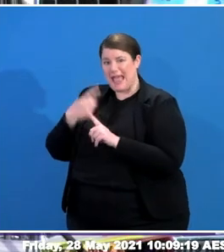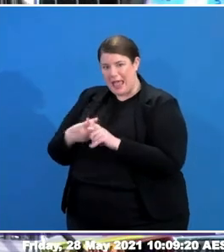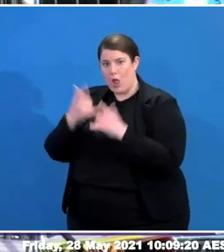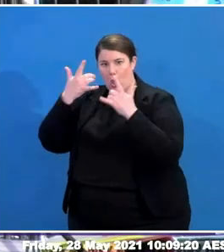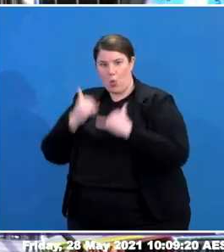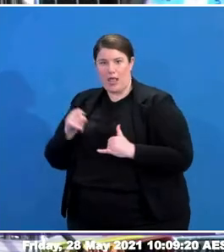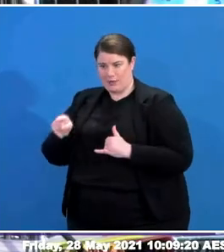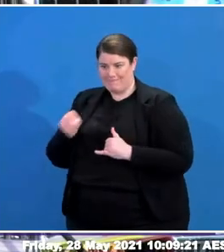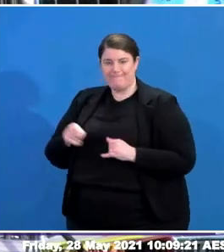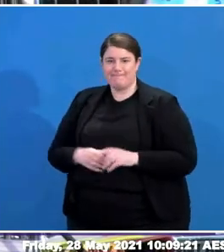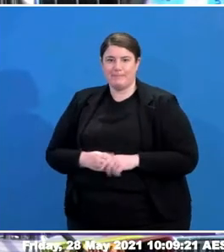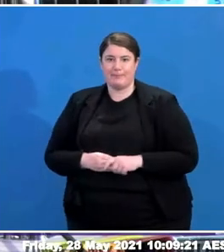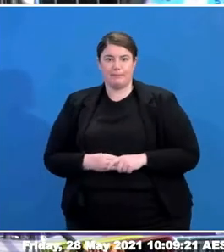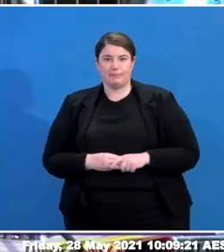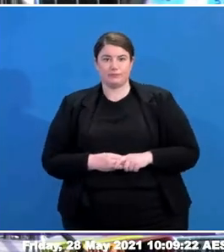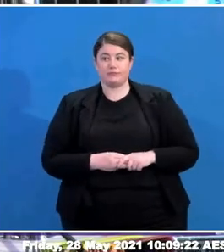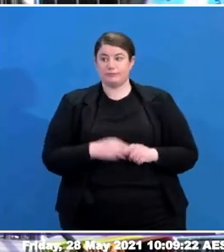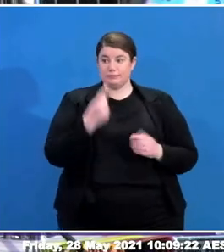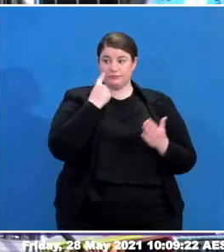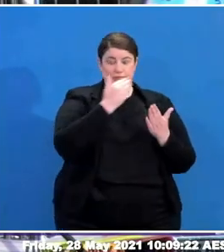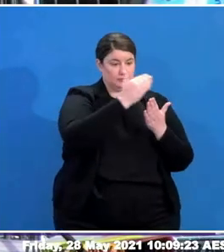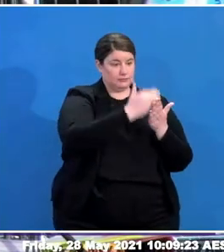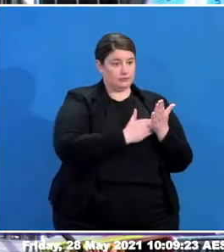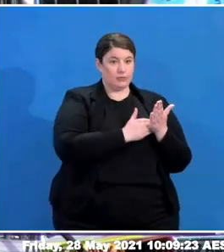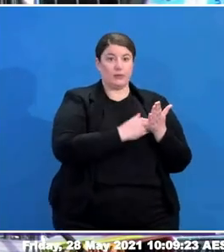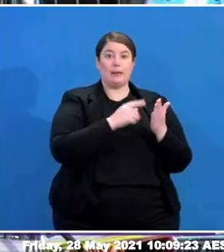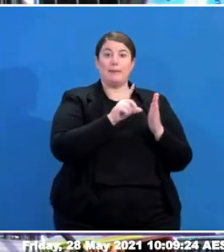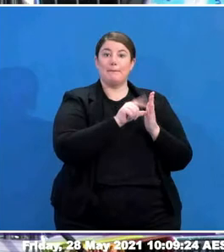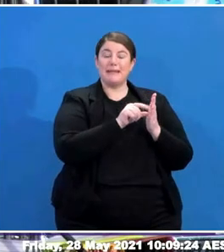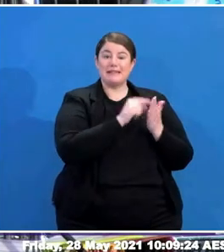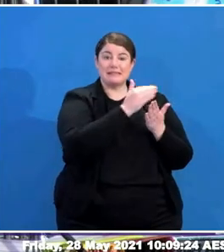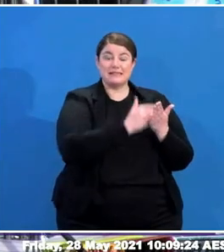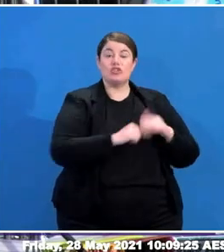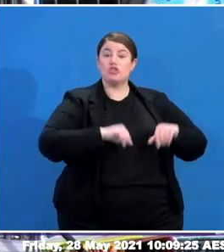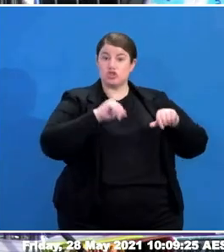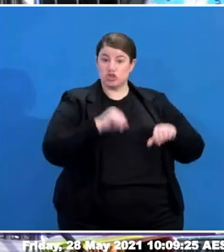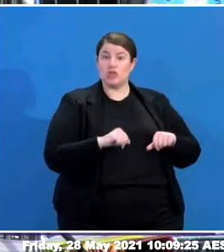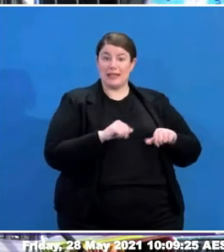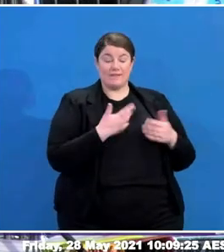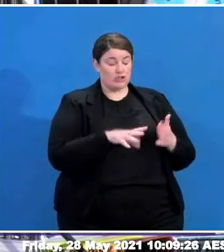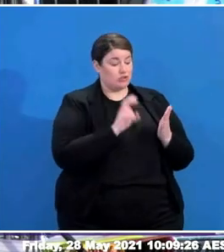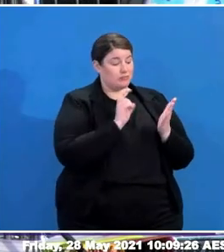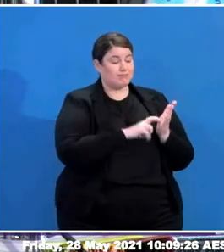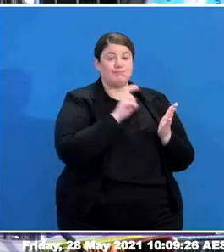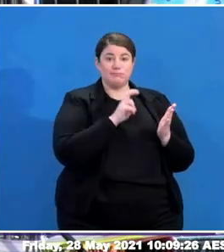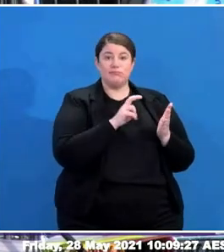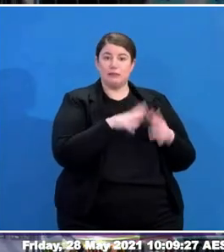And you can see on these minutes that the Chair has signed off on the minutes as a correct record?